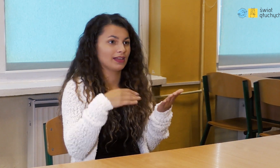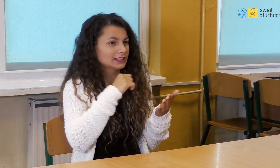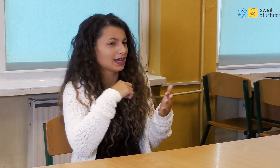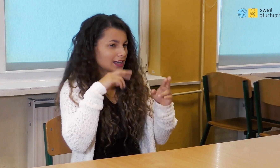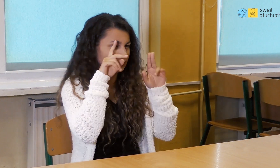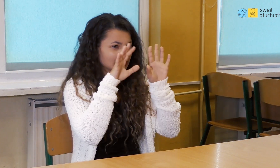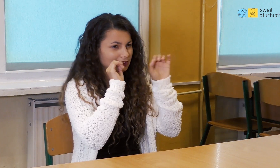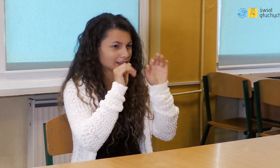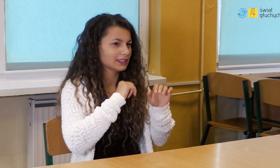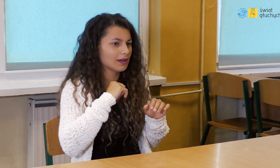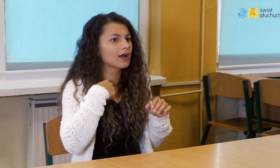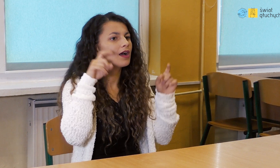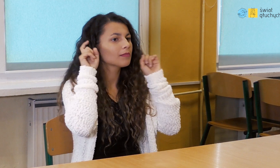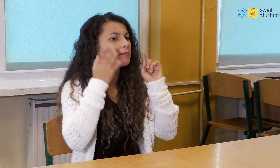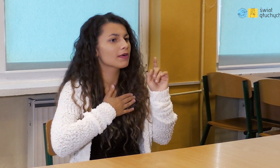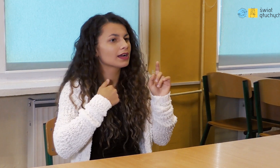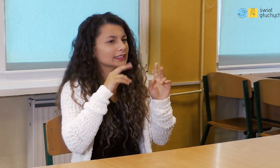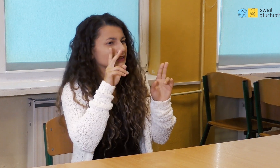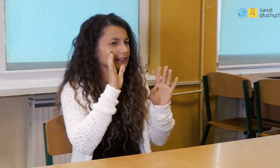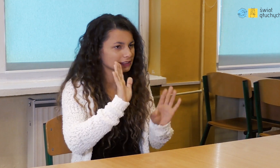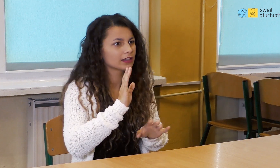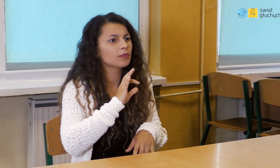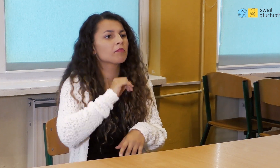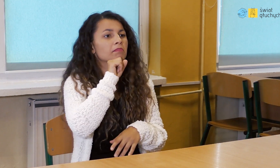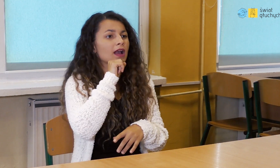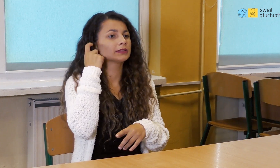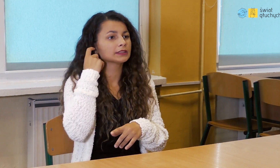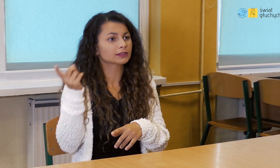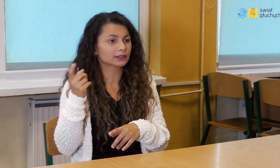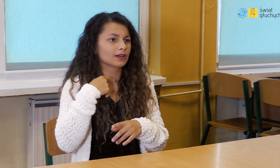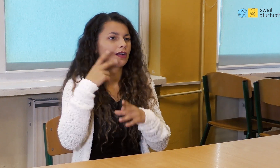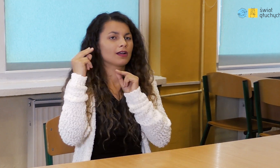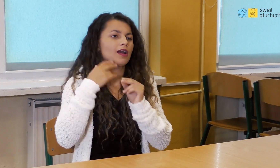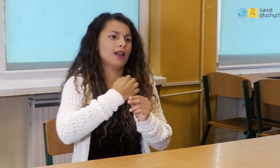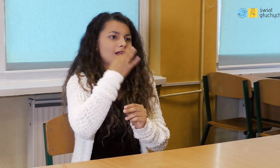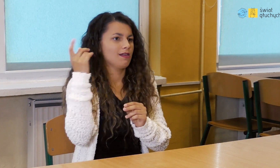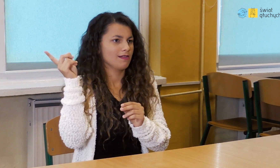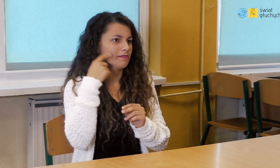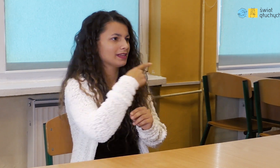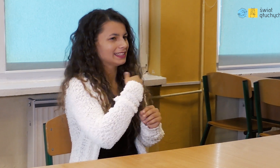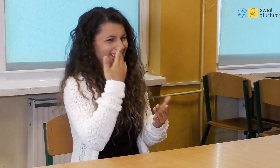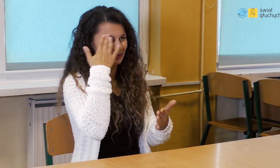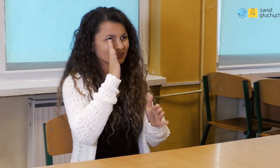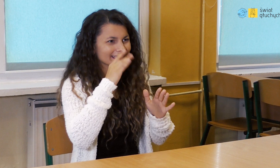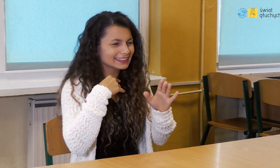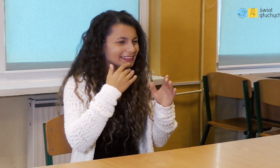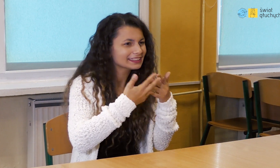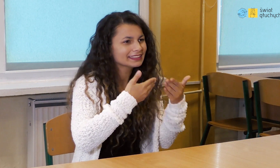I had to figure it out on my own. Braces helped me. But I found it easier to communicate with my hearing grandmother than with a stranger speech therapist.